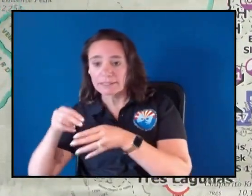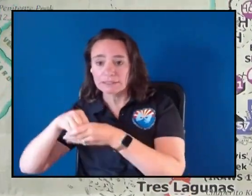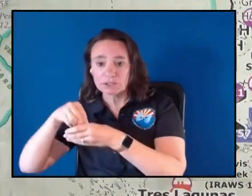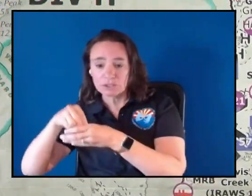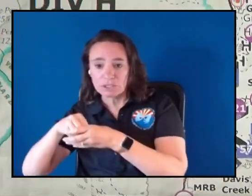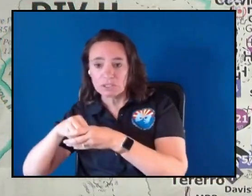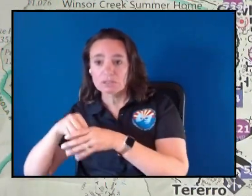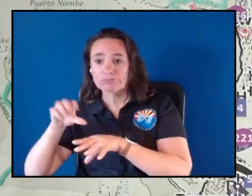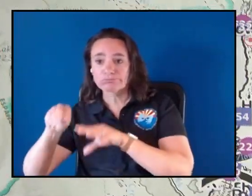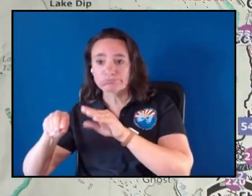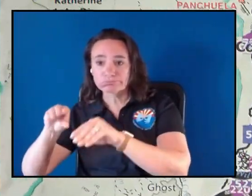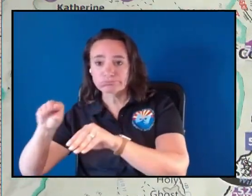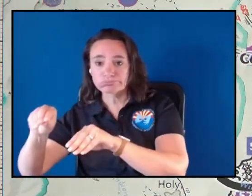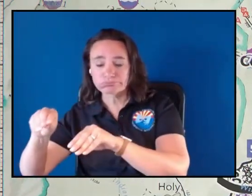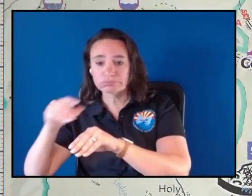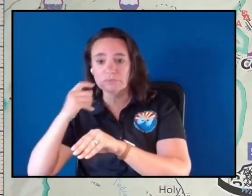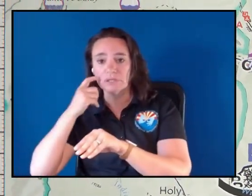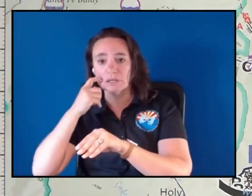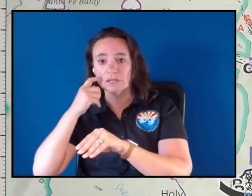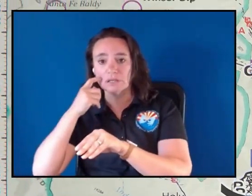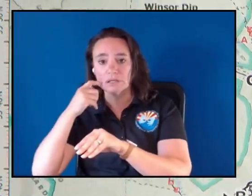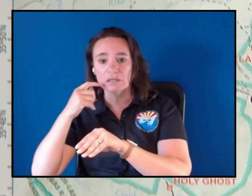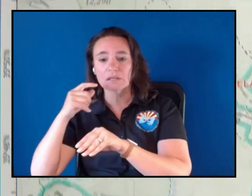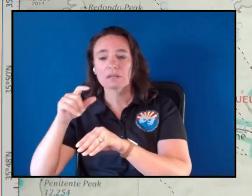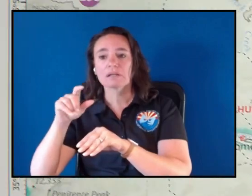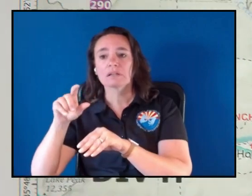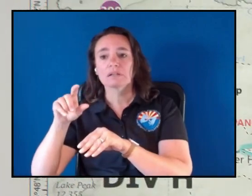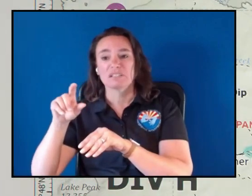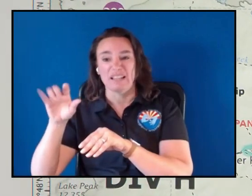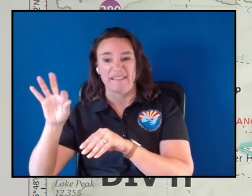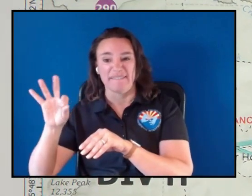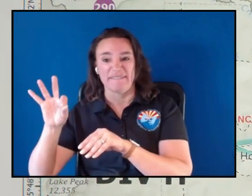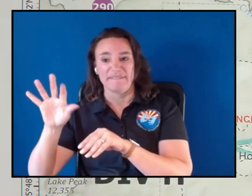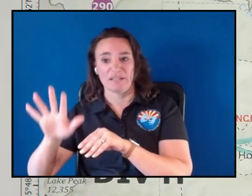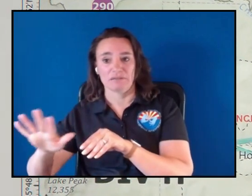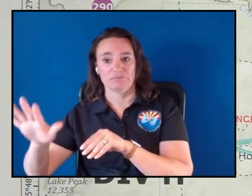Division "Foxtrot" those folks. Several days ago, we began